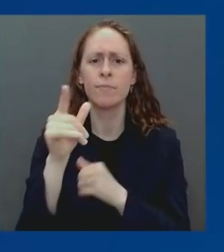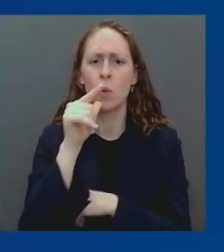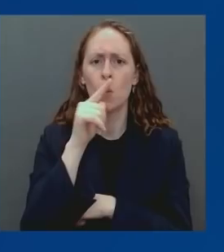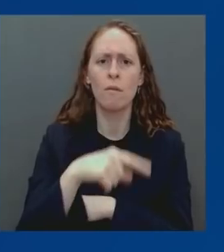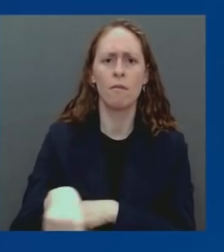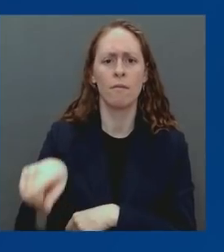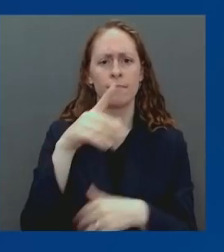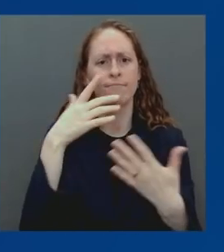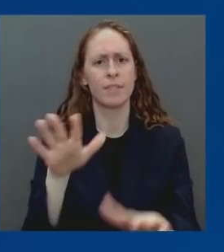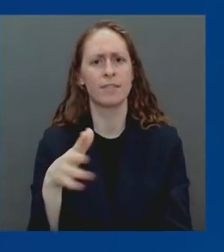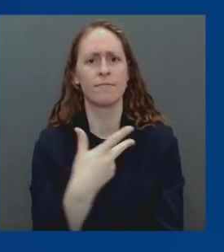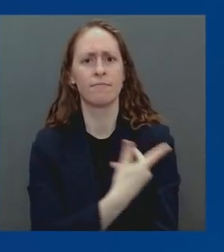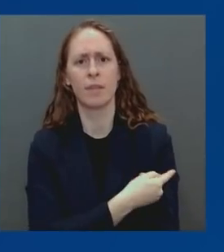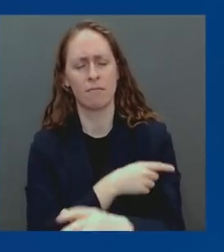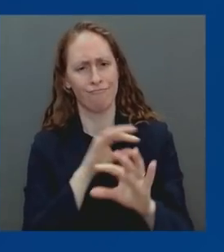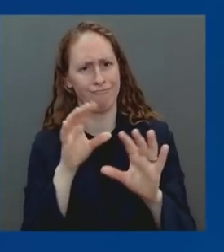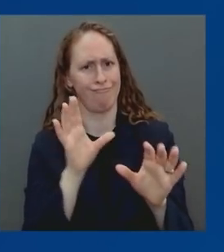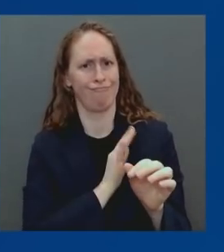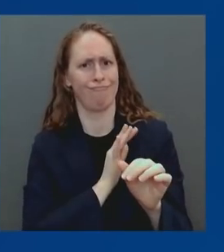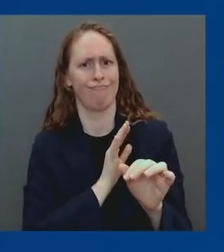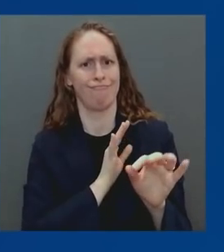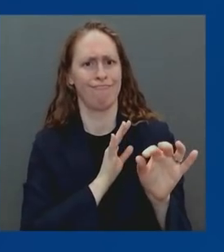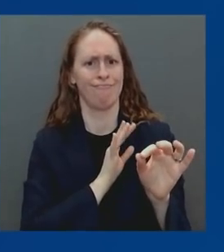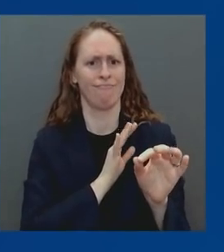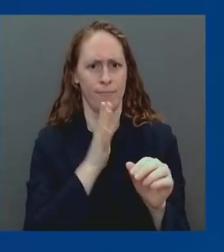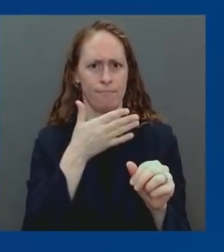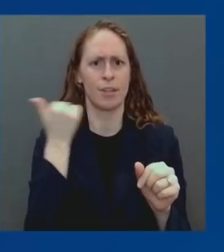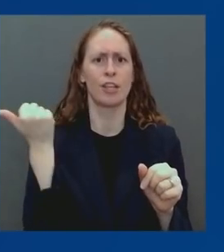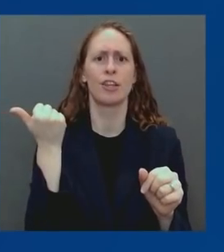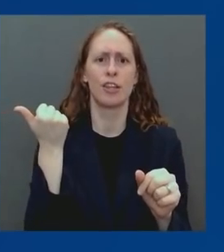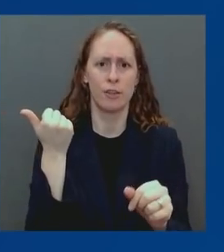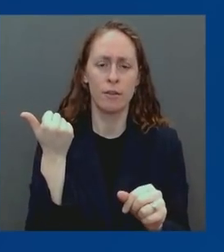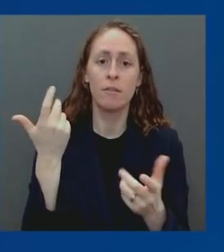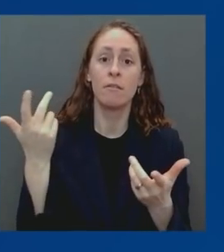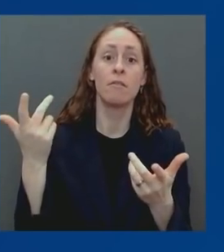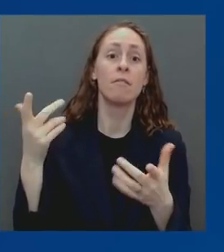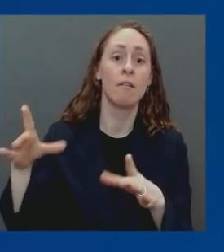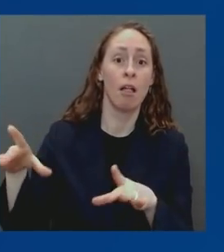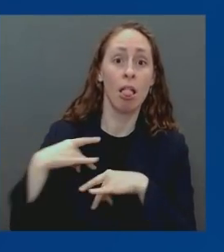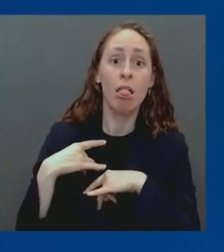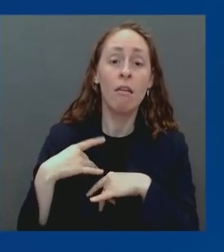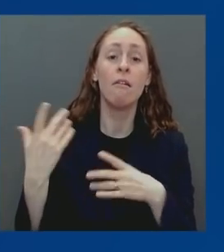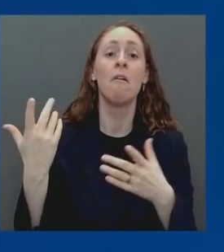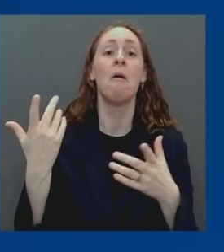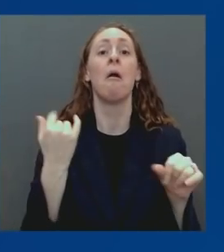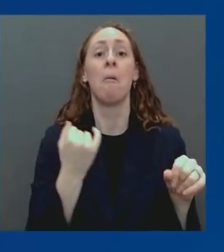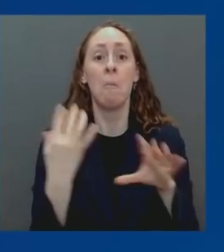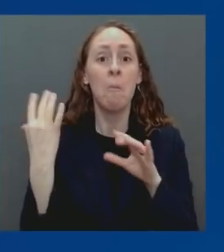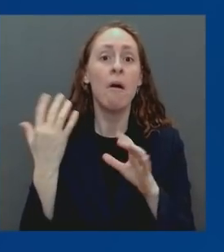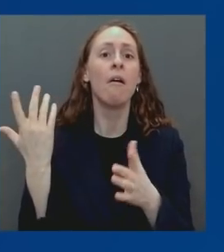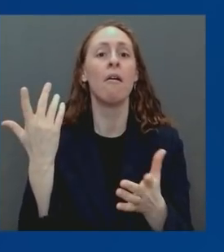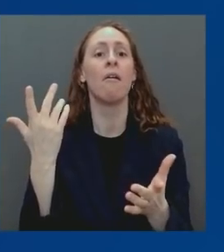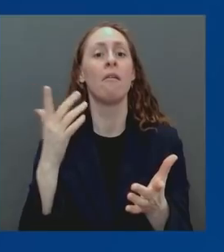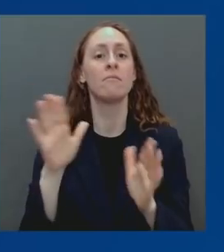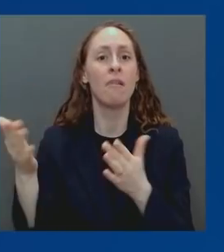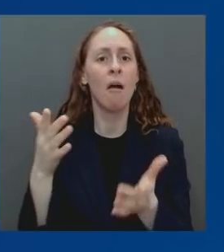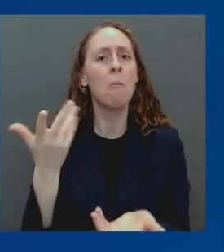emergency department visits, and hospitalizations. Additional new data continue to support these findings.